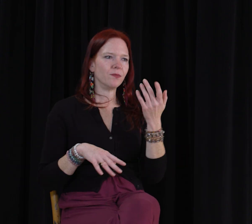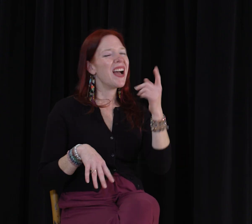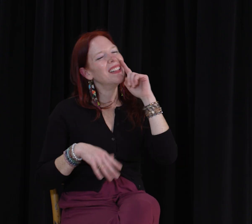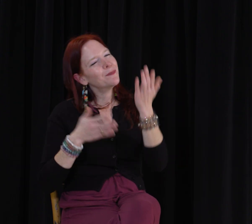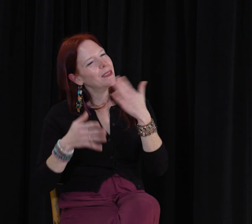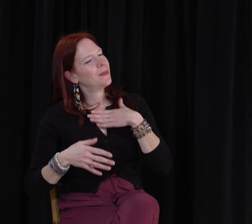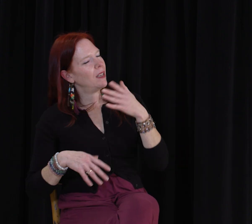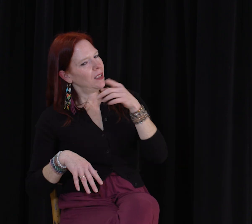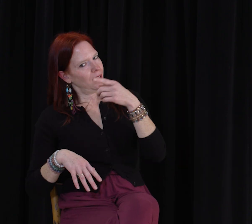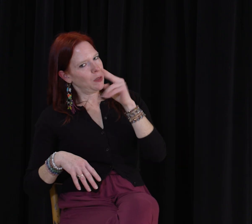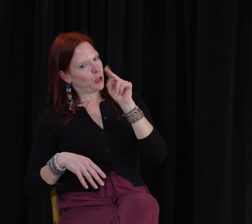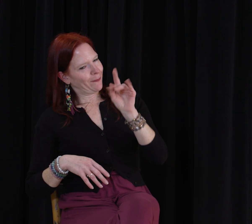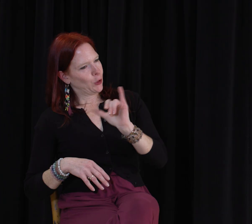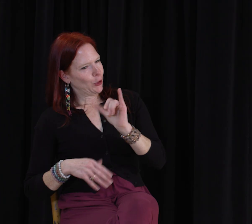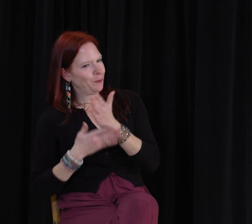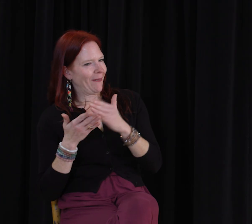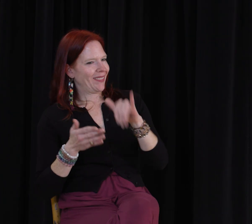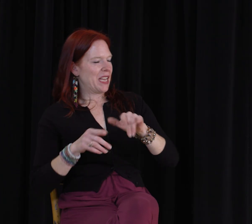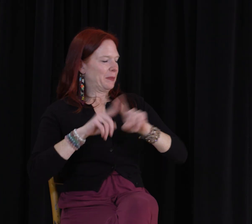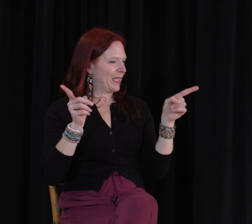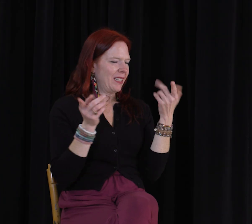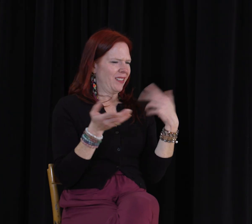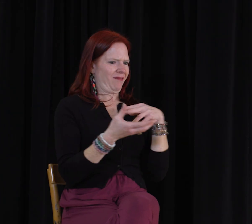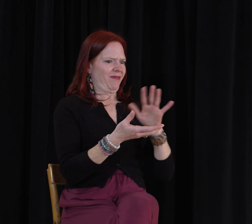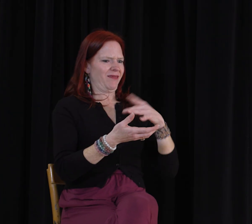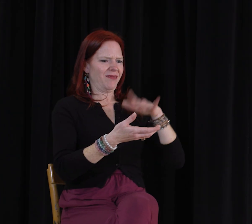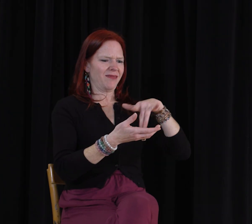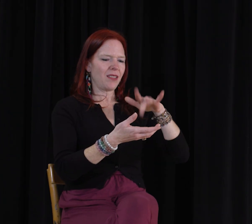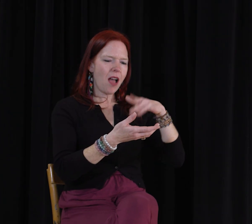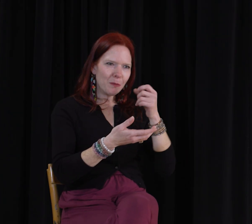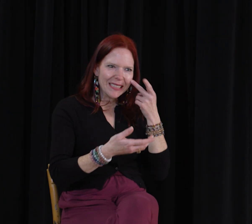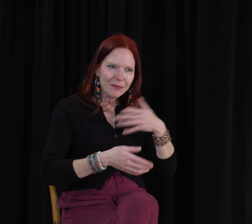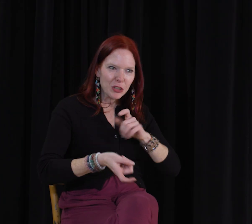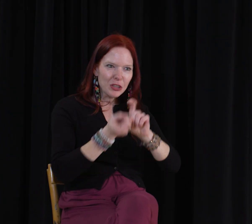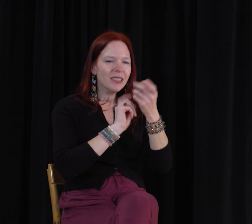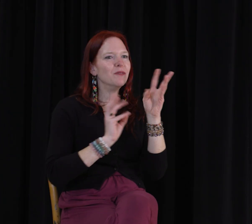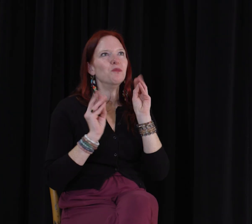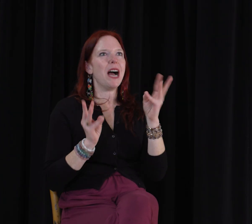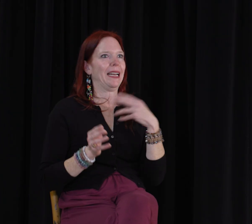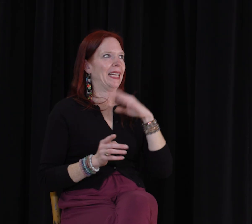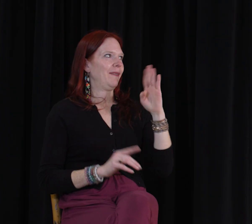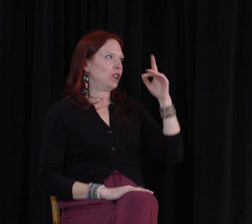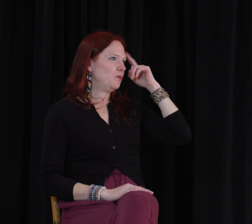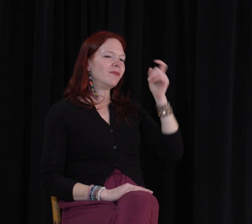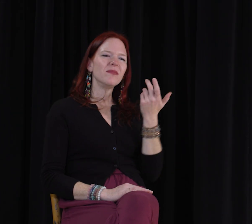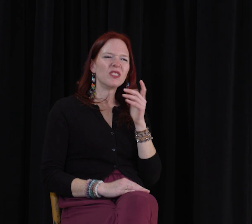which could partially be the neurodivergence– Regardless, if you scroll through my profile, you can see me change in ways I never dreamed of!